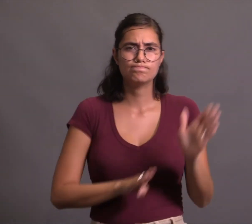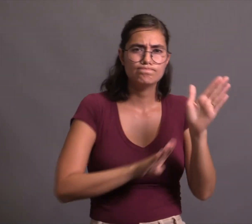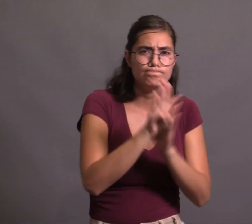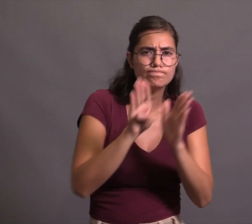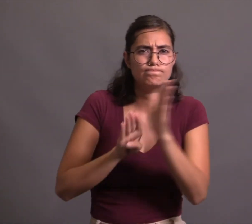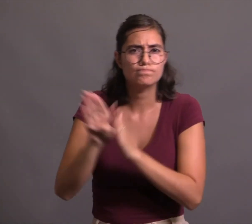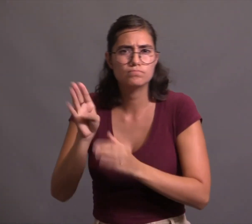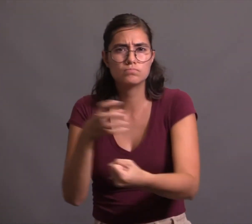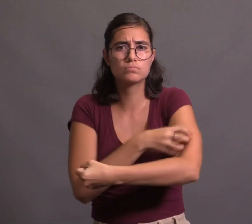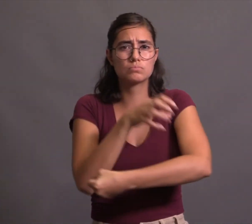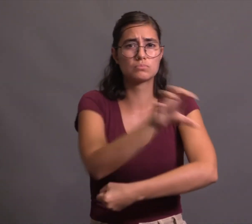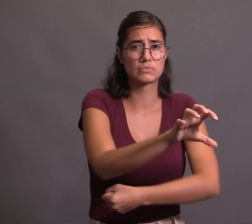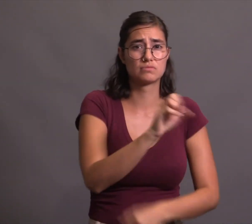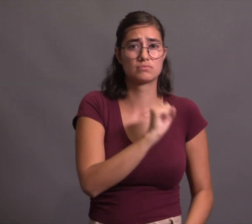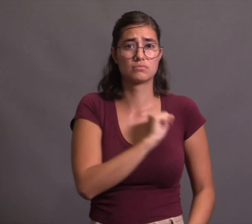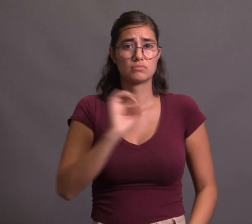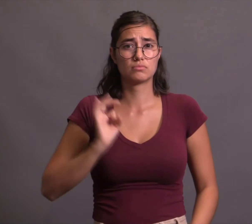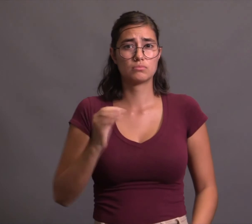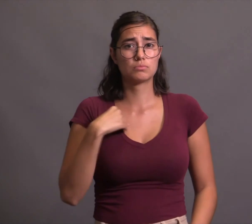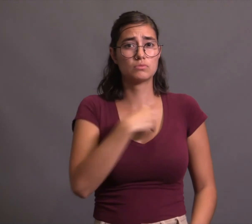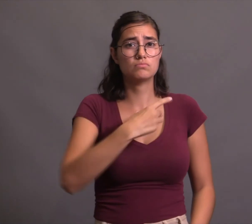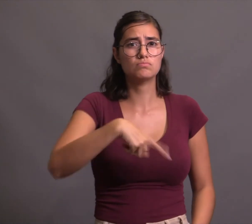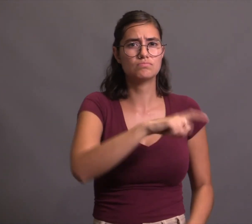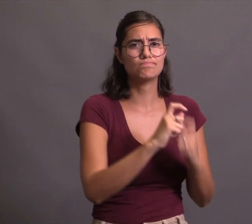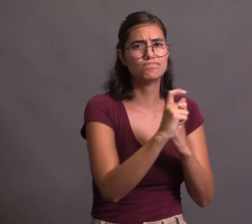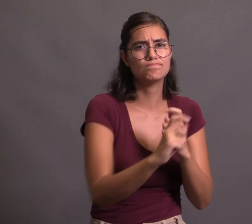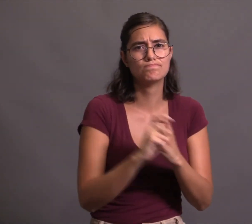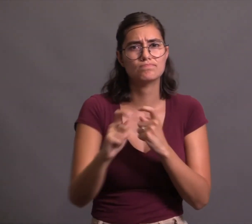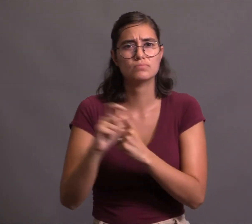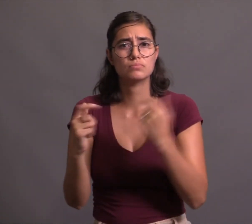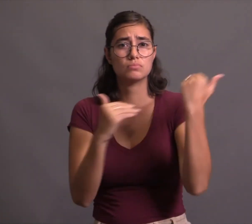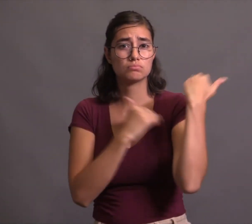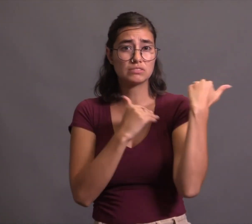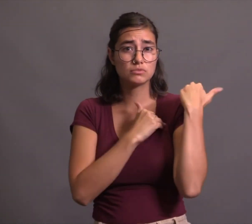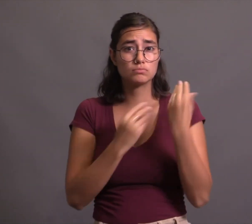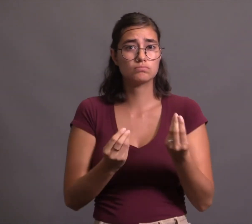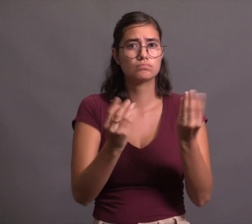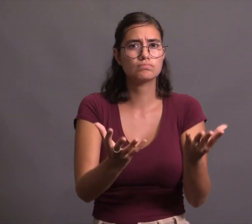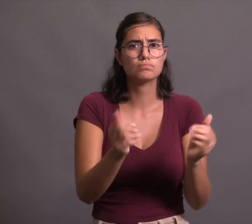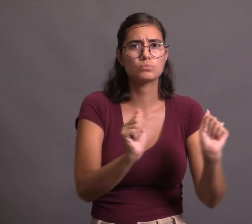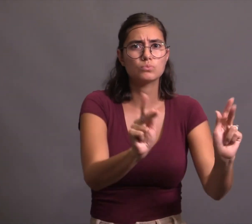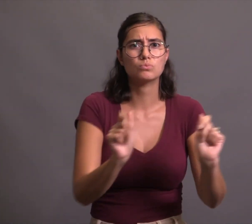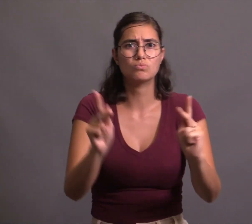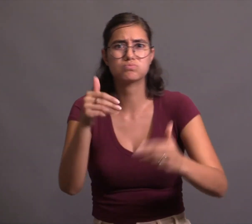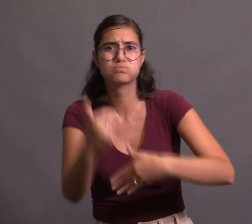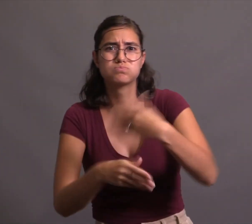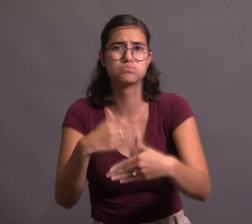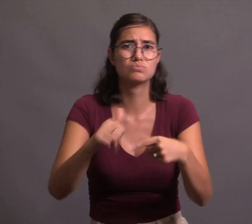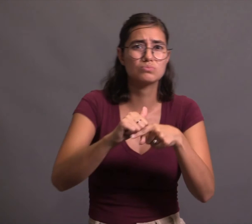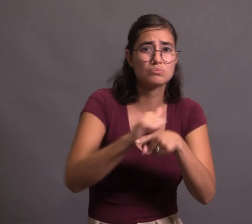Develop and empower staff members by delegating responsibilities, providing opportunities for ongoing training